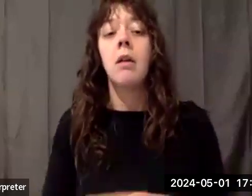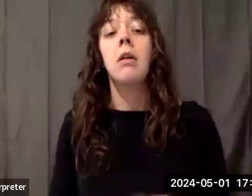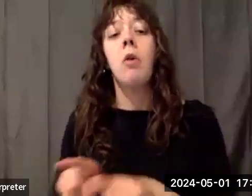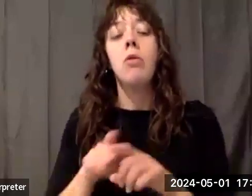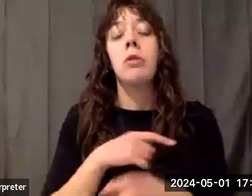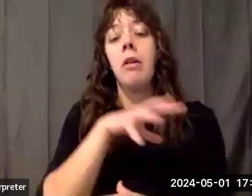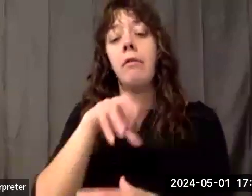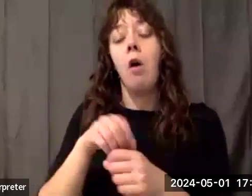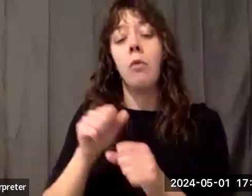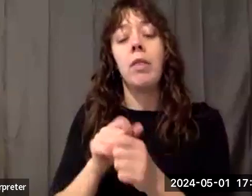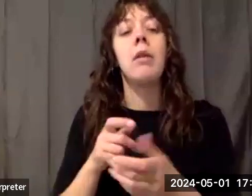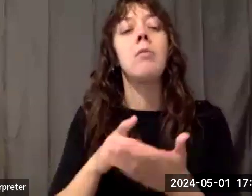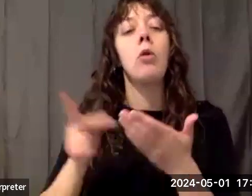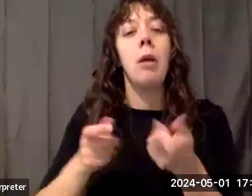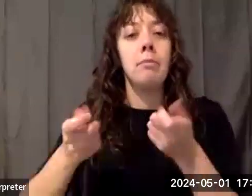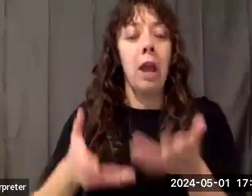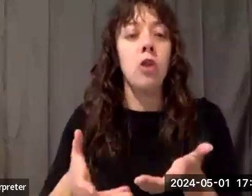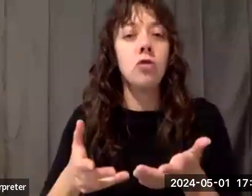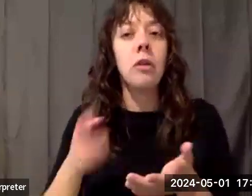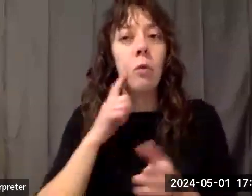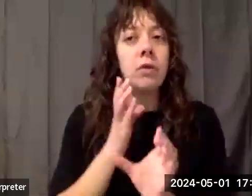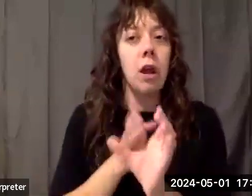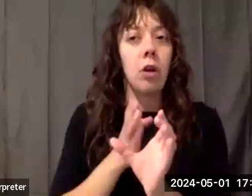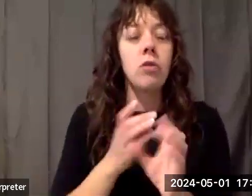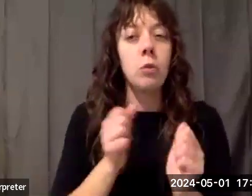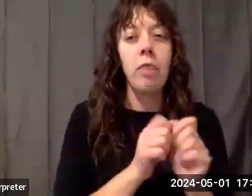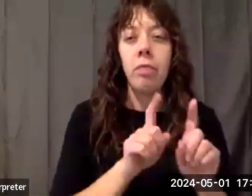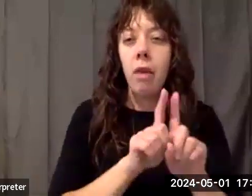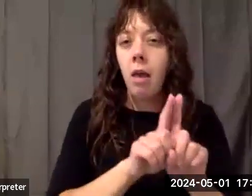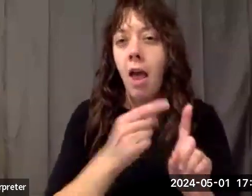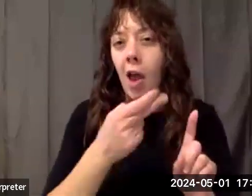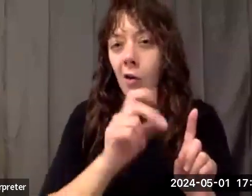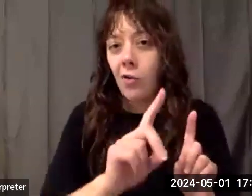and a, a leadership role alongside Harold in this this pilot piece.